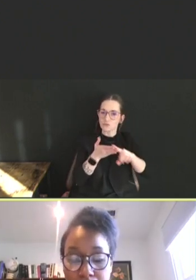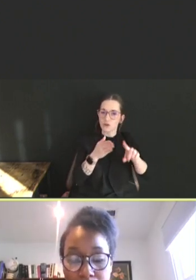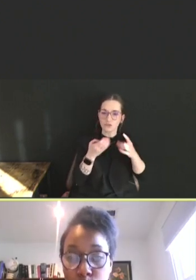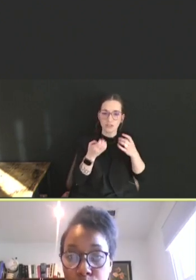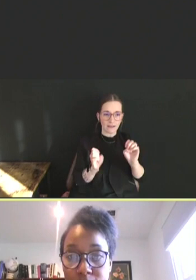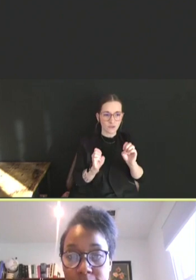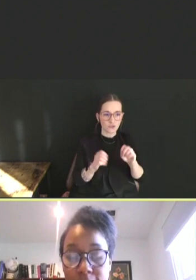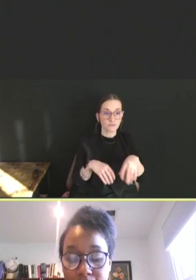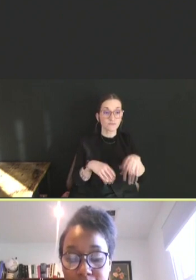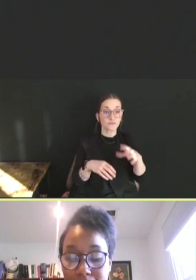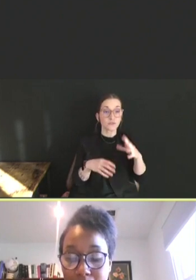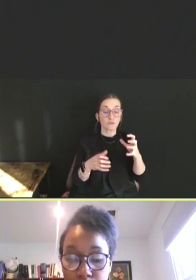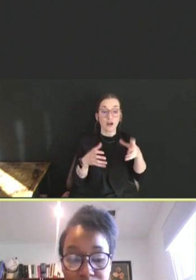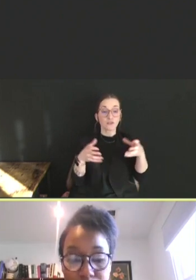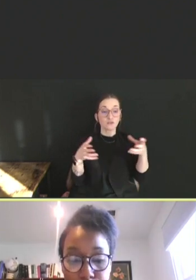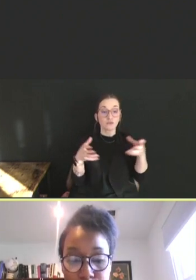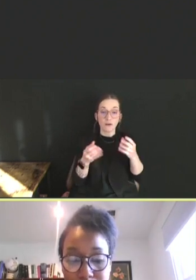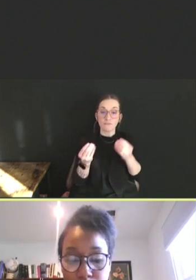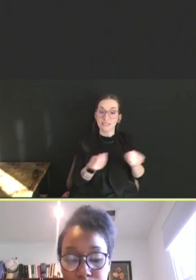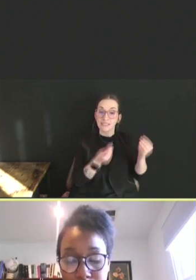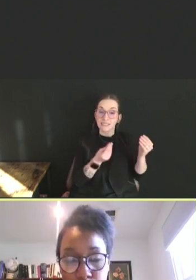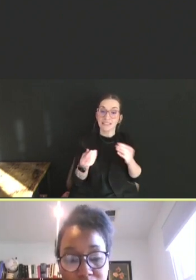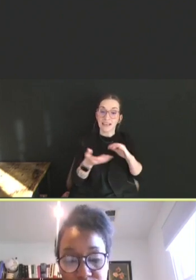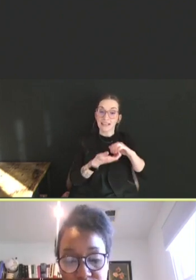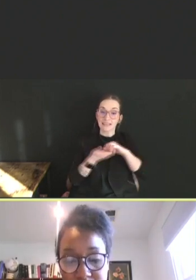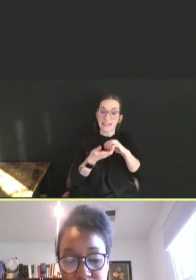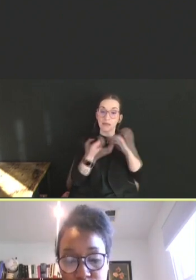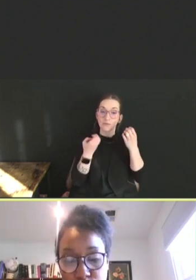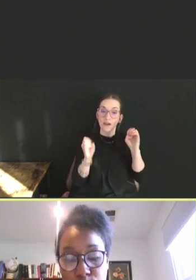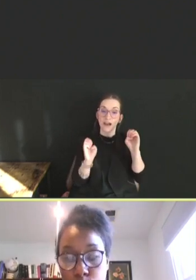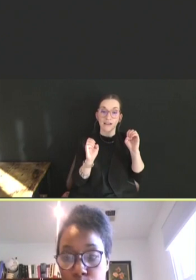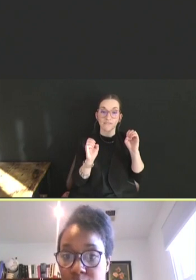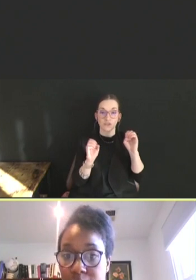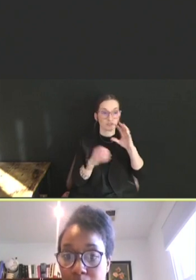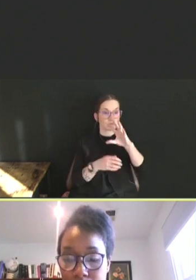and/or facilitate collaborative efforts among federal agencies to support the development